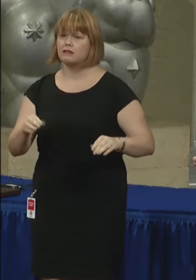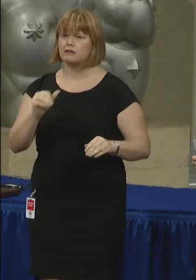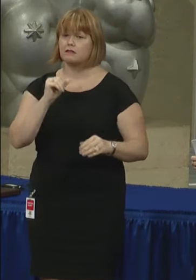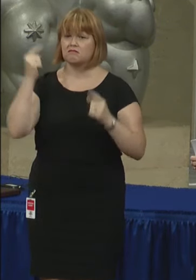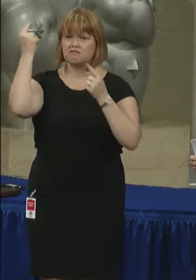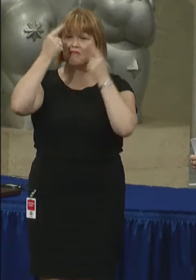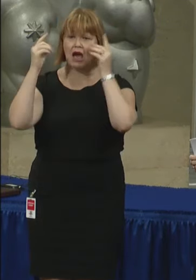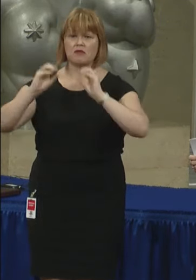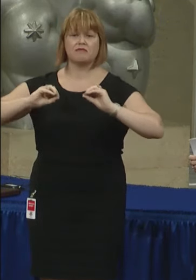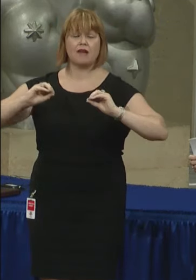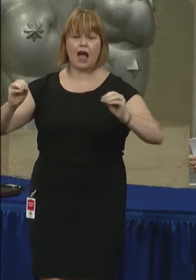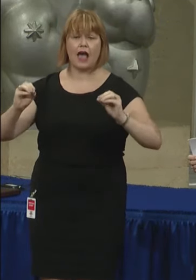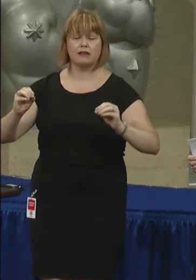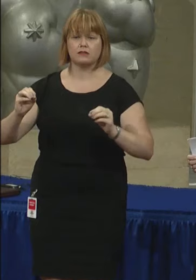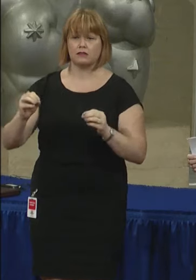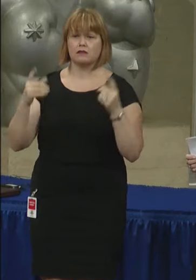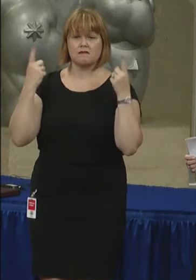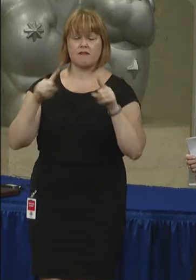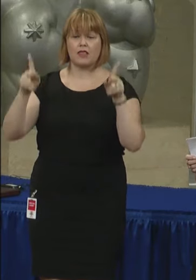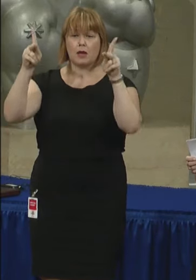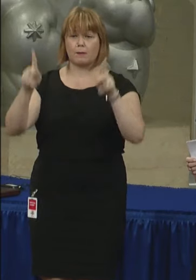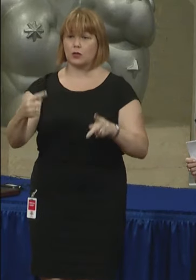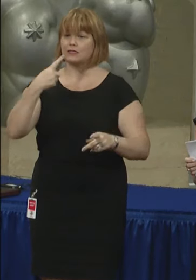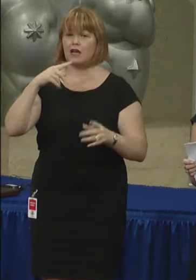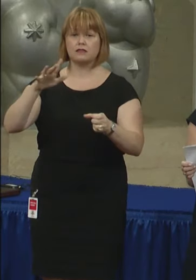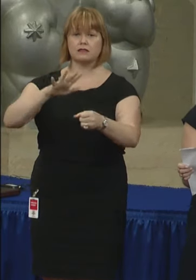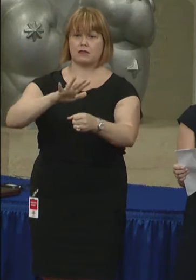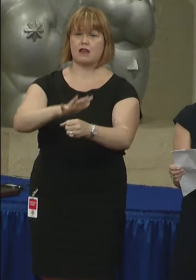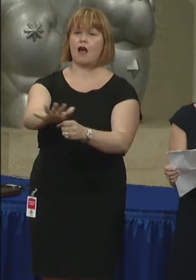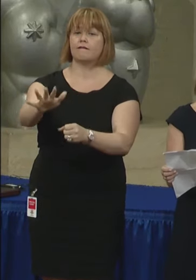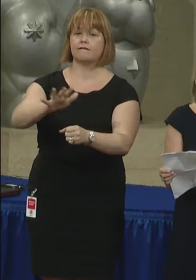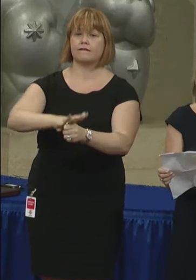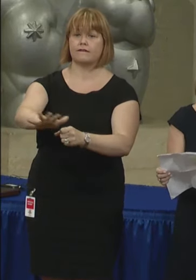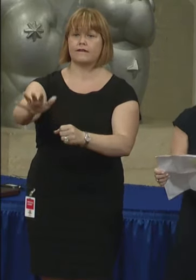UNTIL SOMEONE SAYS, "ENOUGH IS ENOUGH."